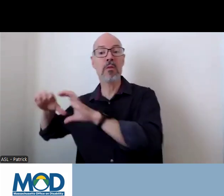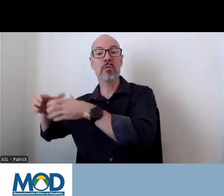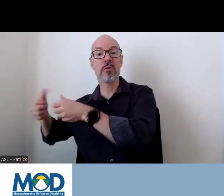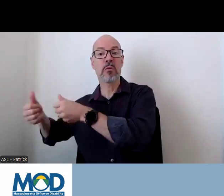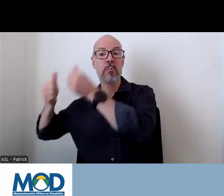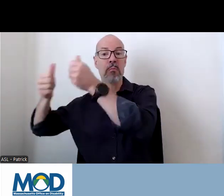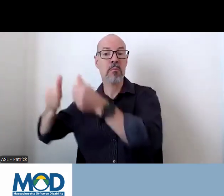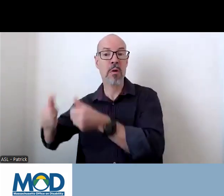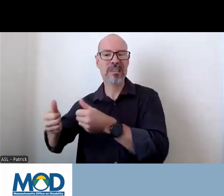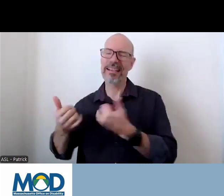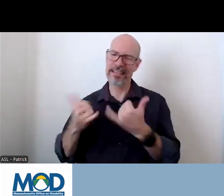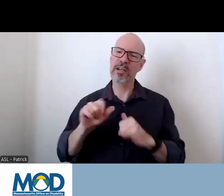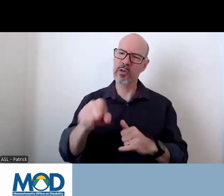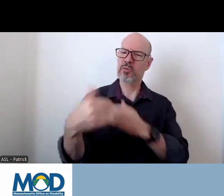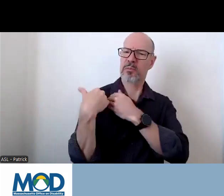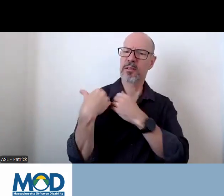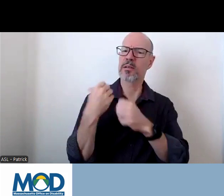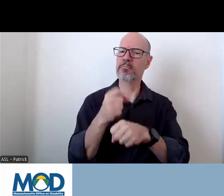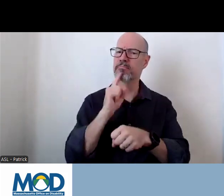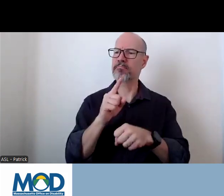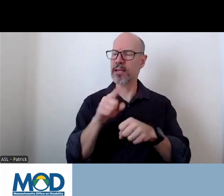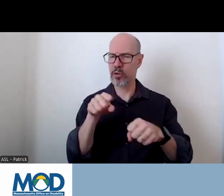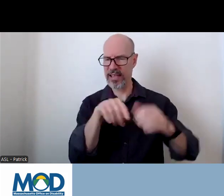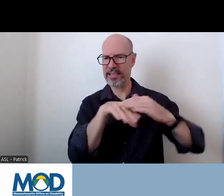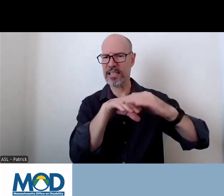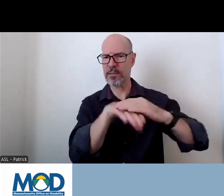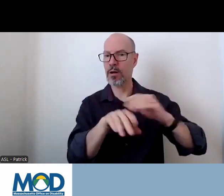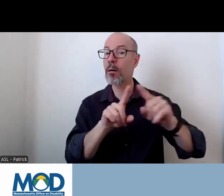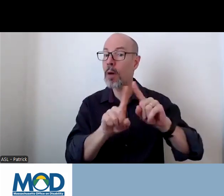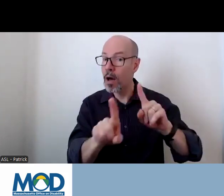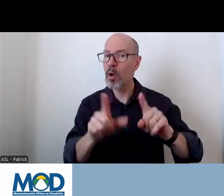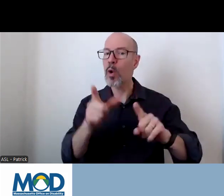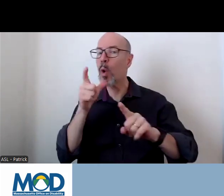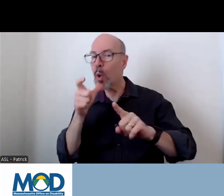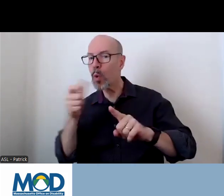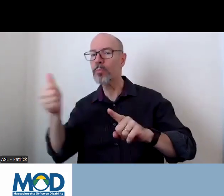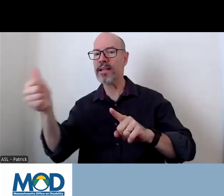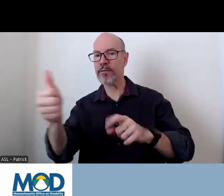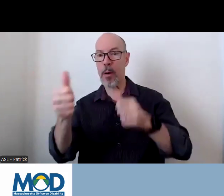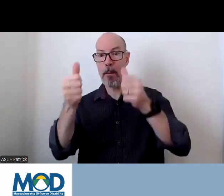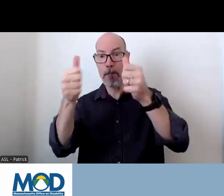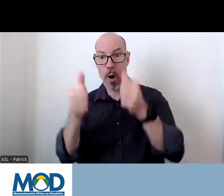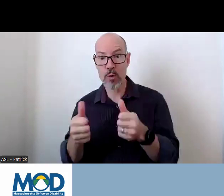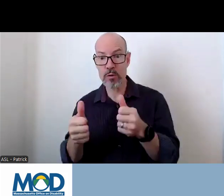However, you can't really control what members of the public post on there. So, if they're posting pictures or making comments,